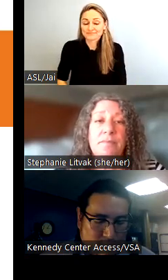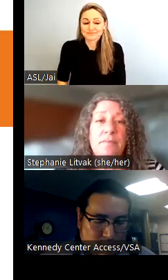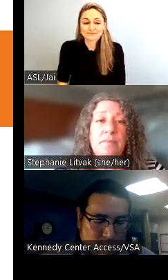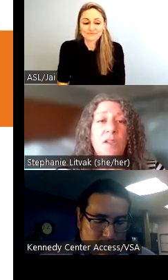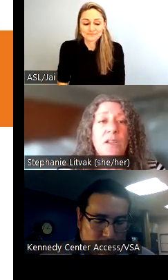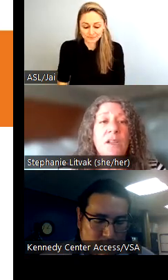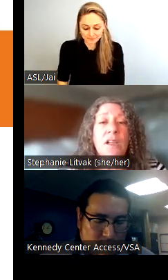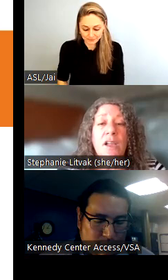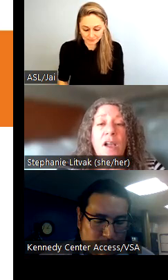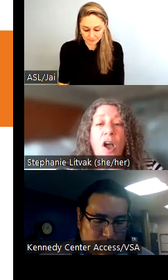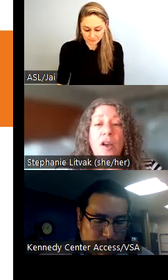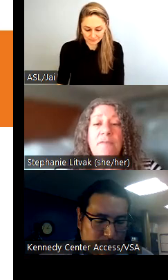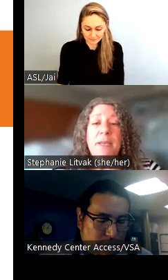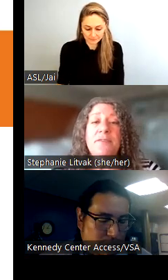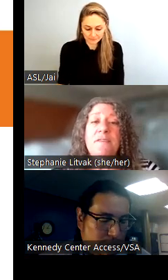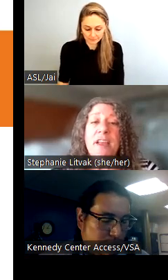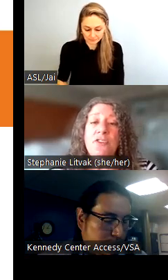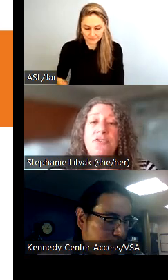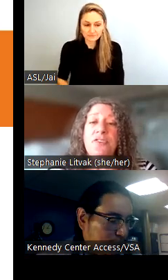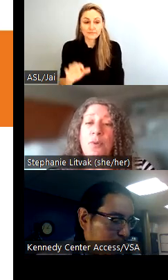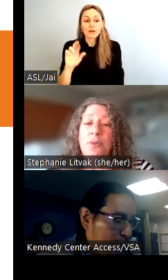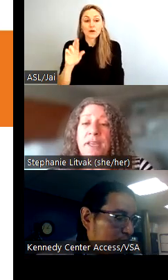RFPs for venues only.